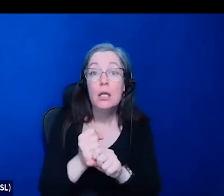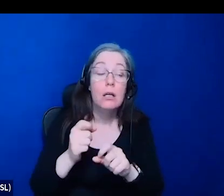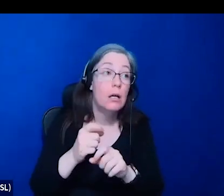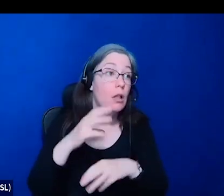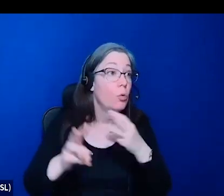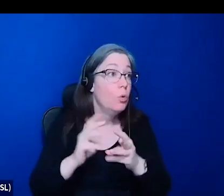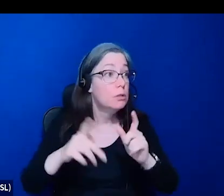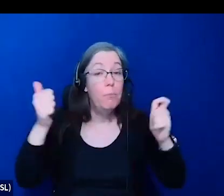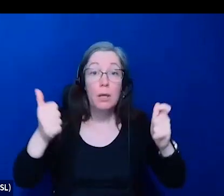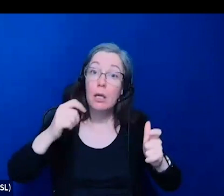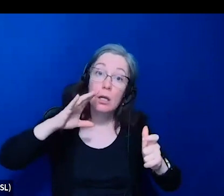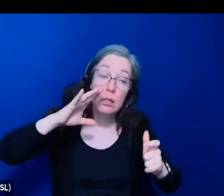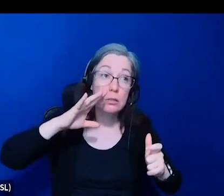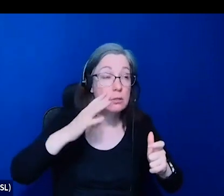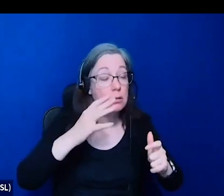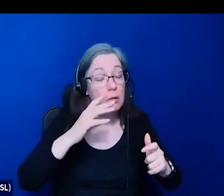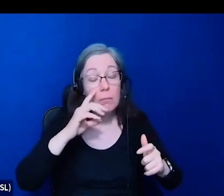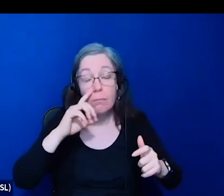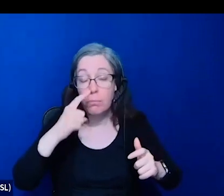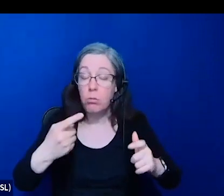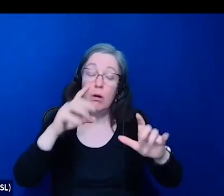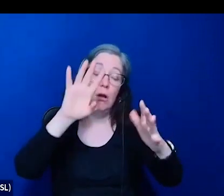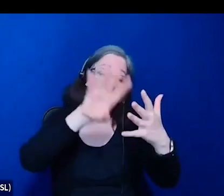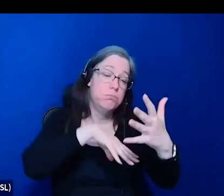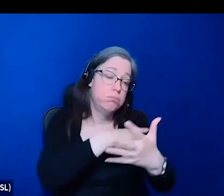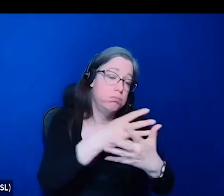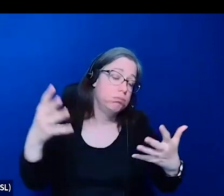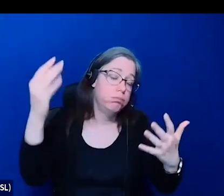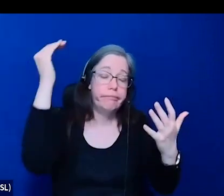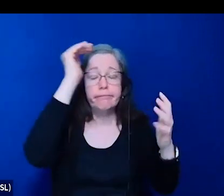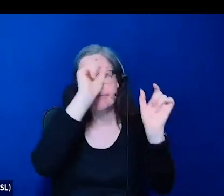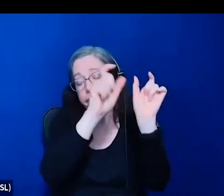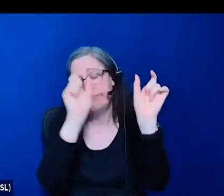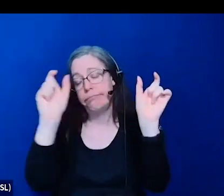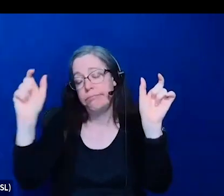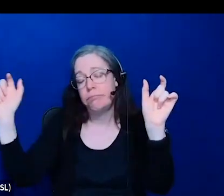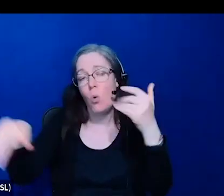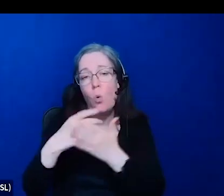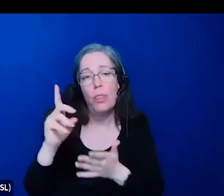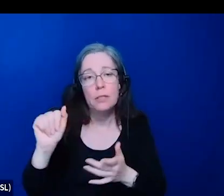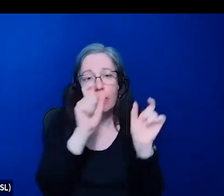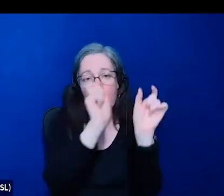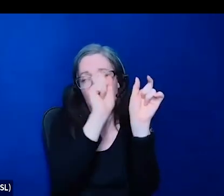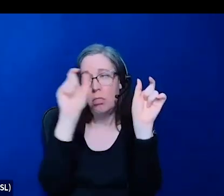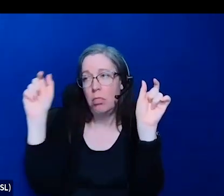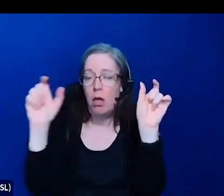say, all the disabilities and all the combinations across the top and every single blasted thing you could think of that needs